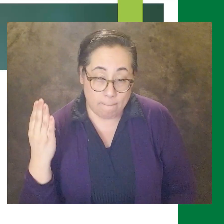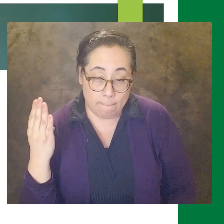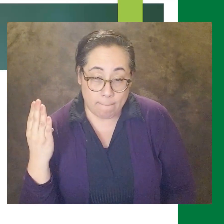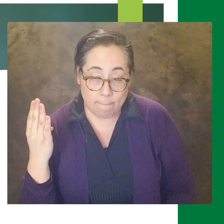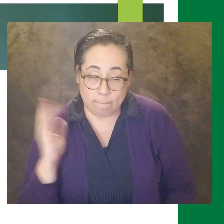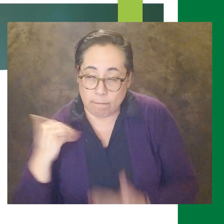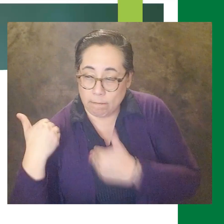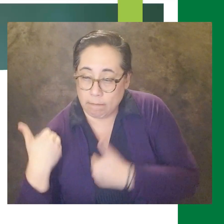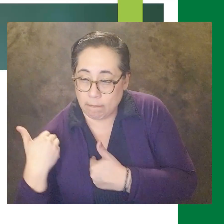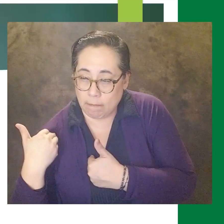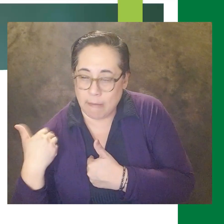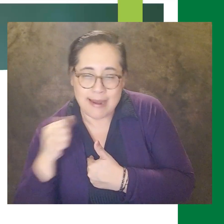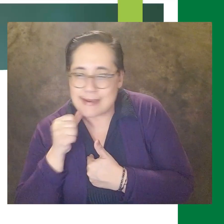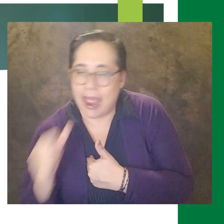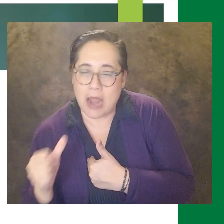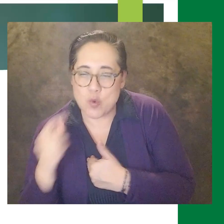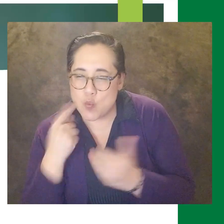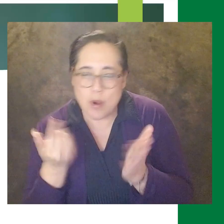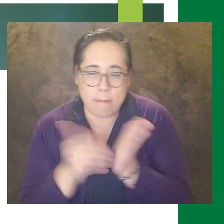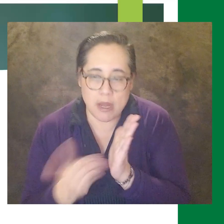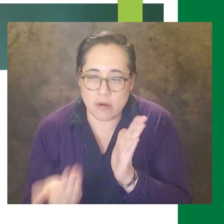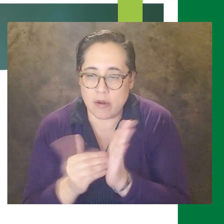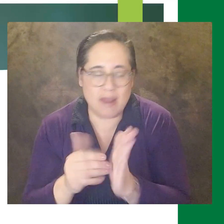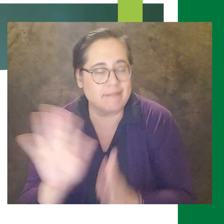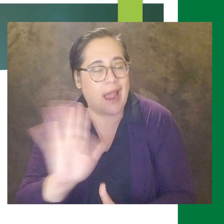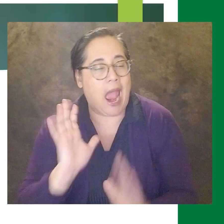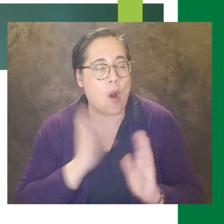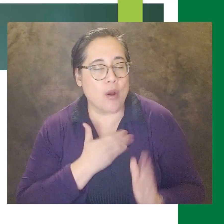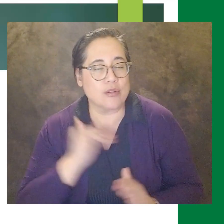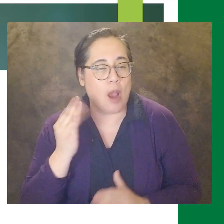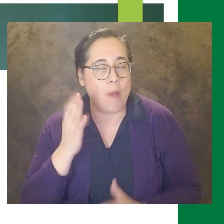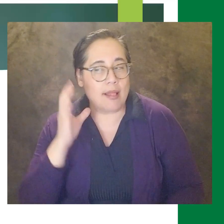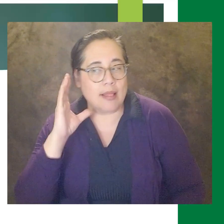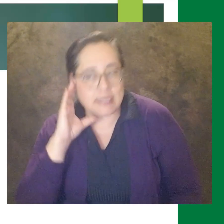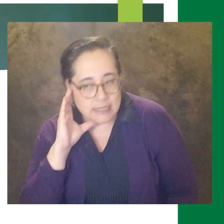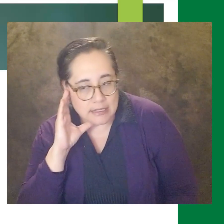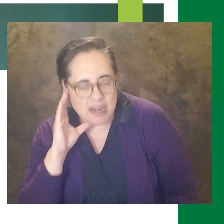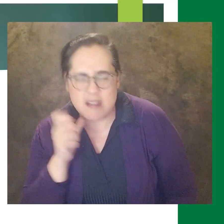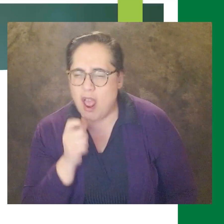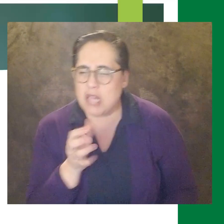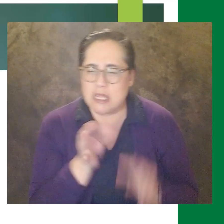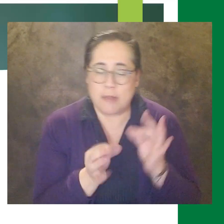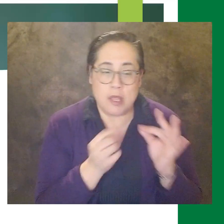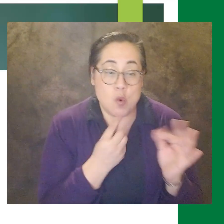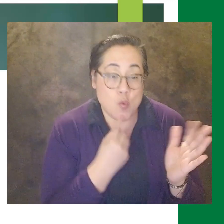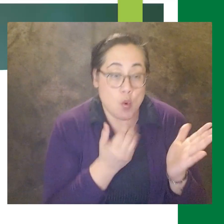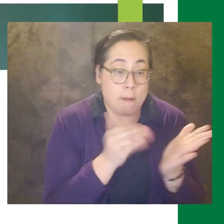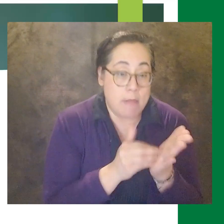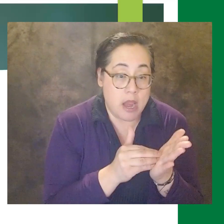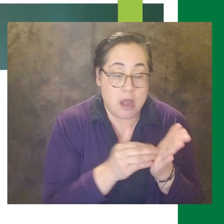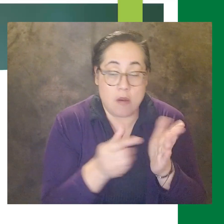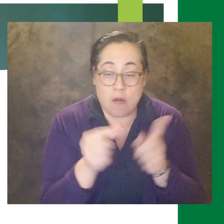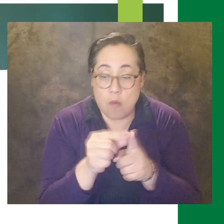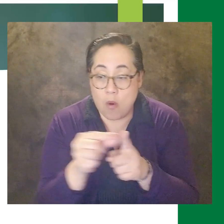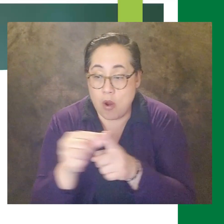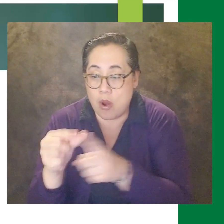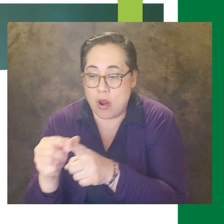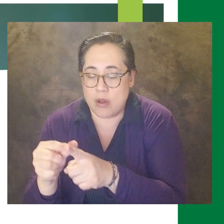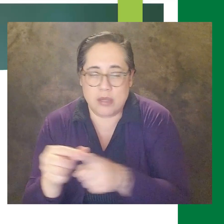Our job is to listen. We don't simply repeat words. Our job is to comprehend, to analyze,